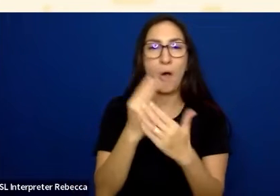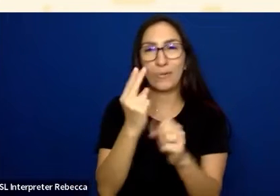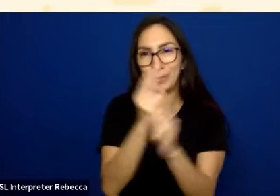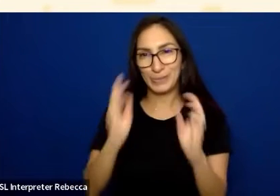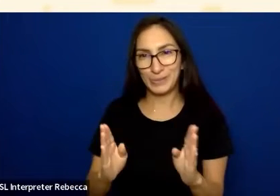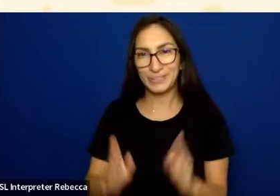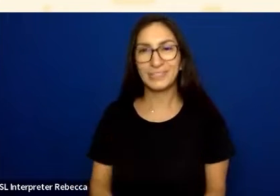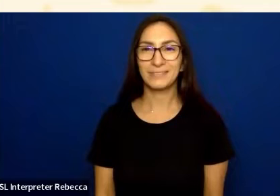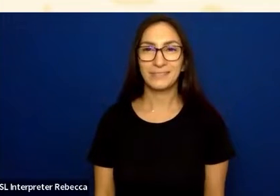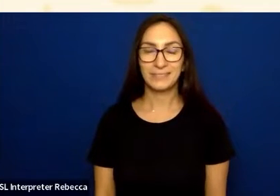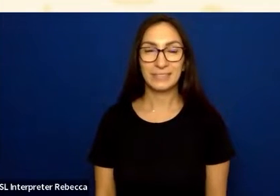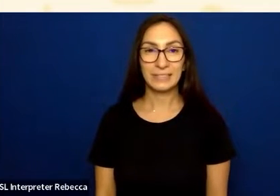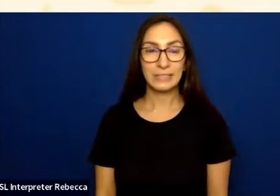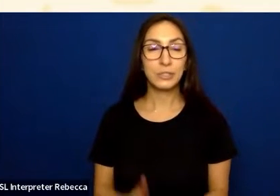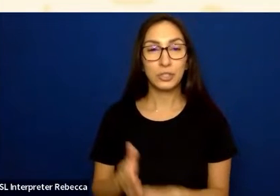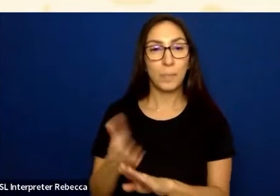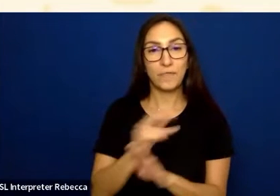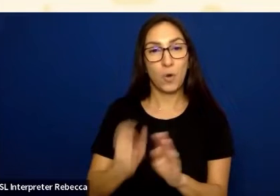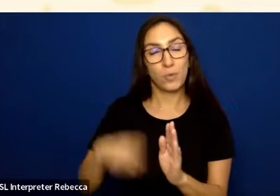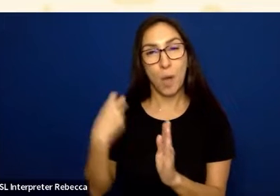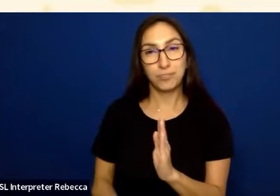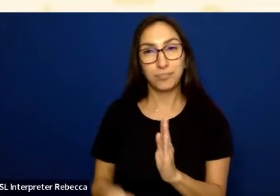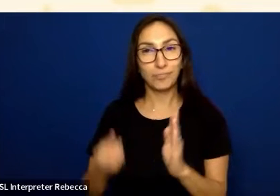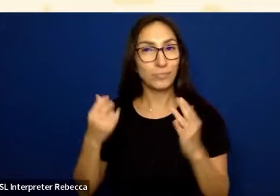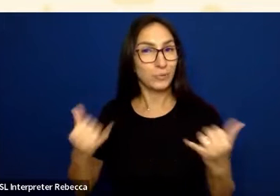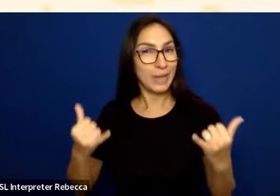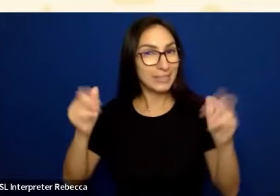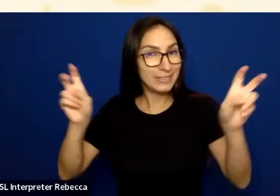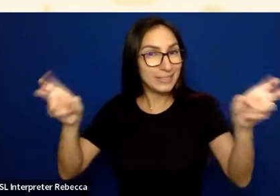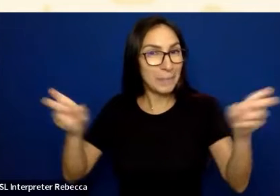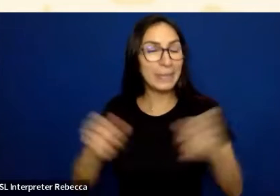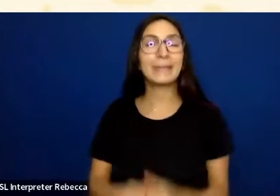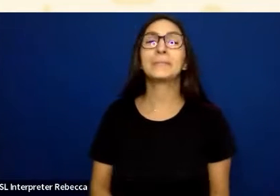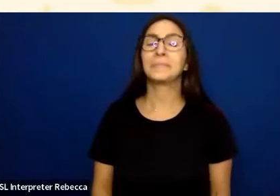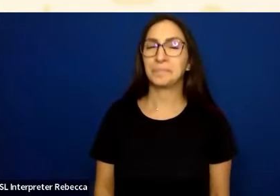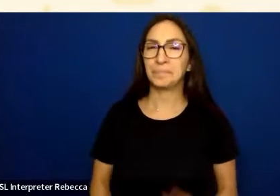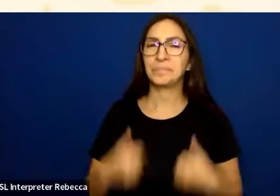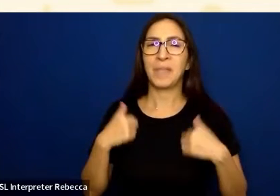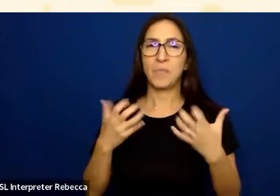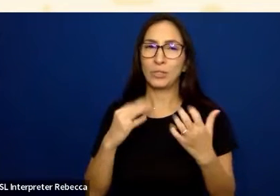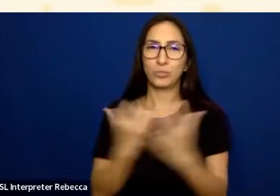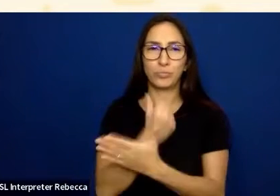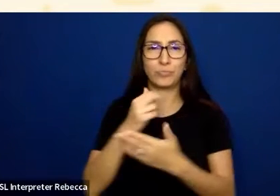So before we get into today's topic, I'd like to talk a bit about my company.